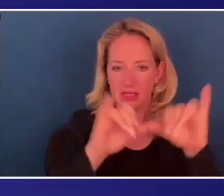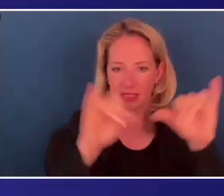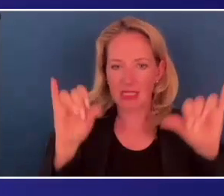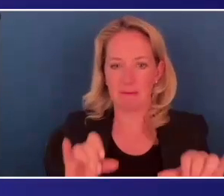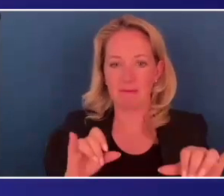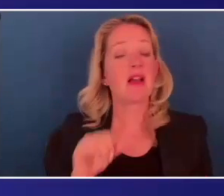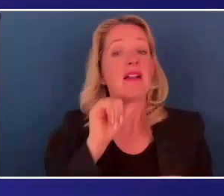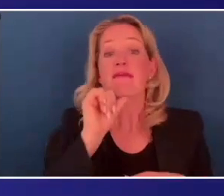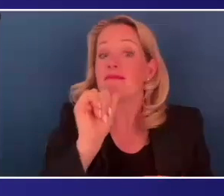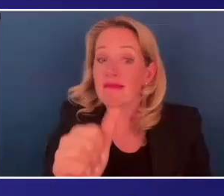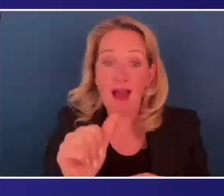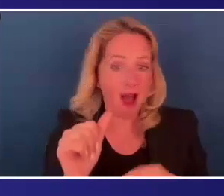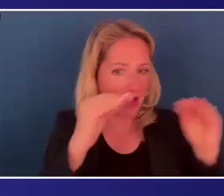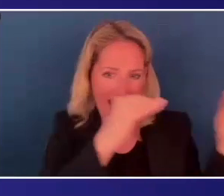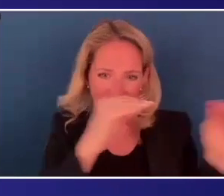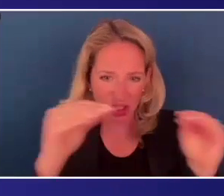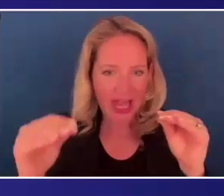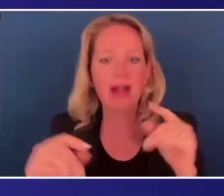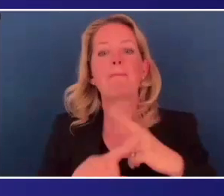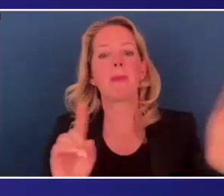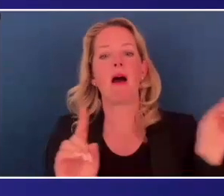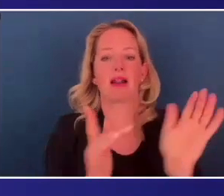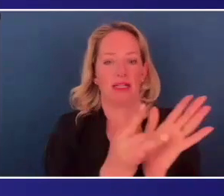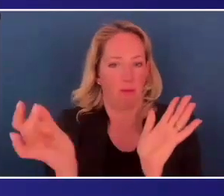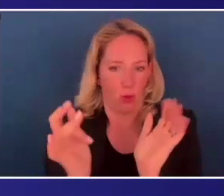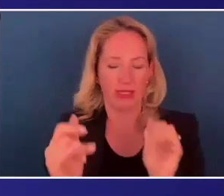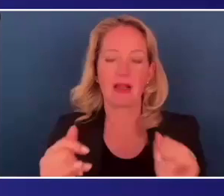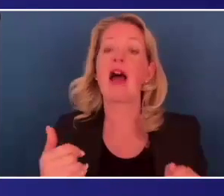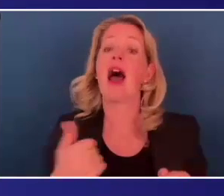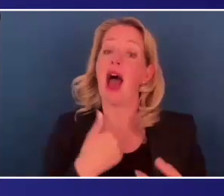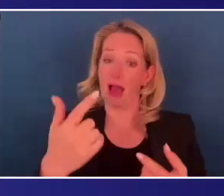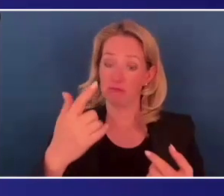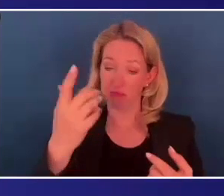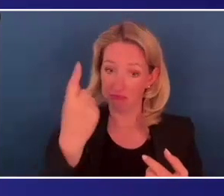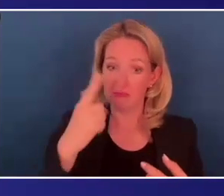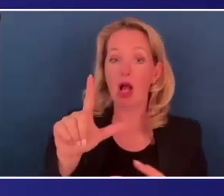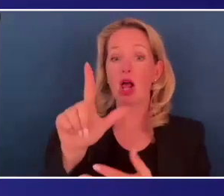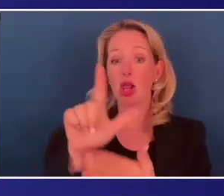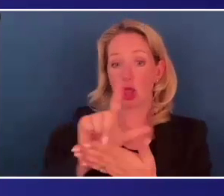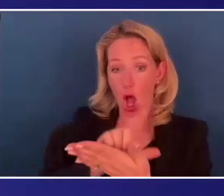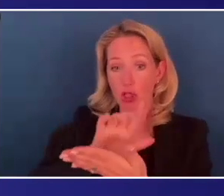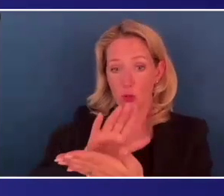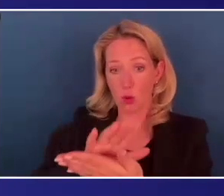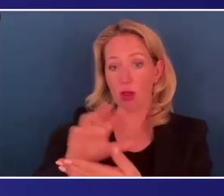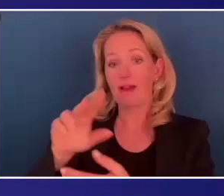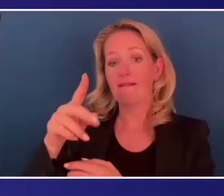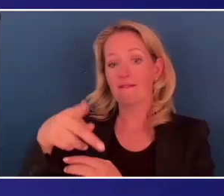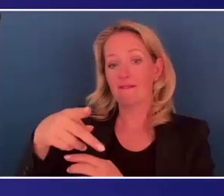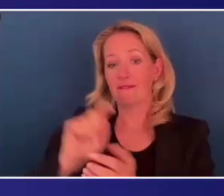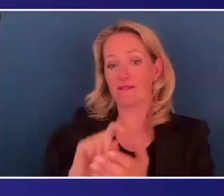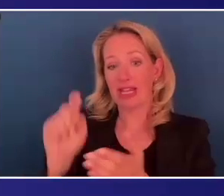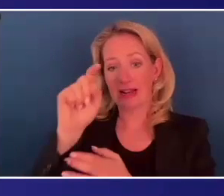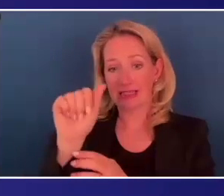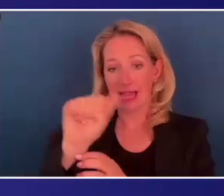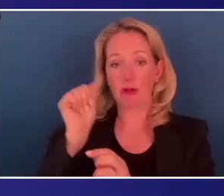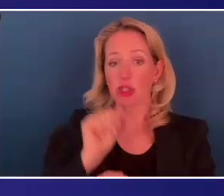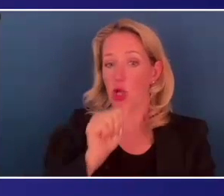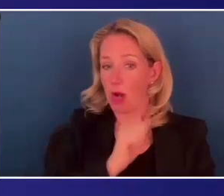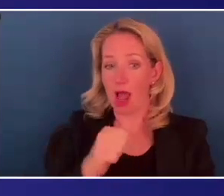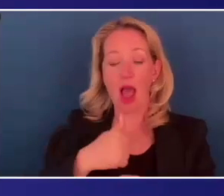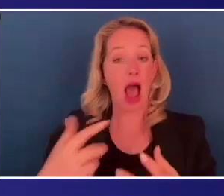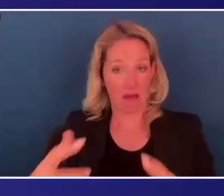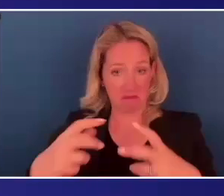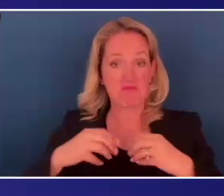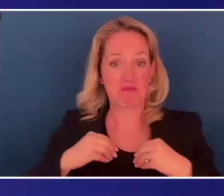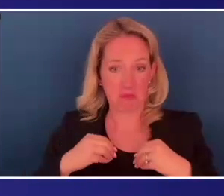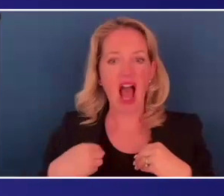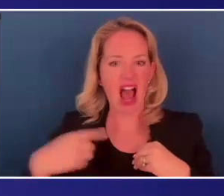I was accepted into a law school program in Phoenix, Arizona with what I thought was a relocation scholarship.